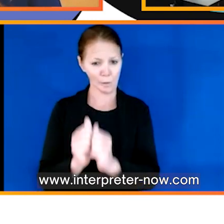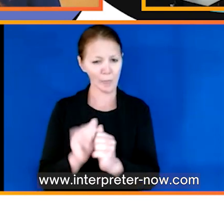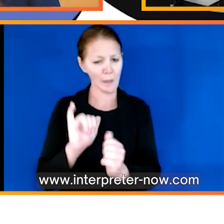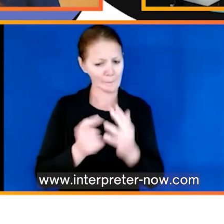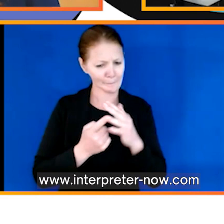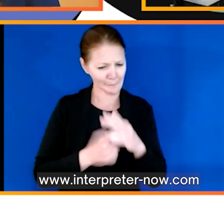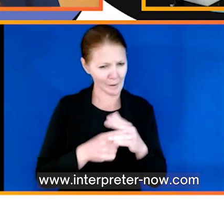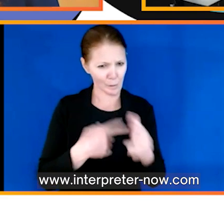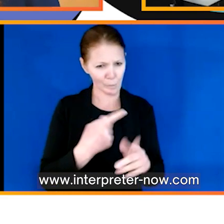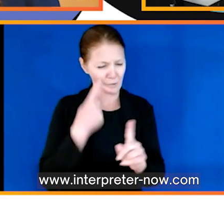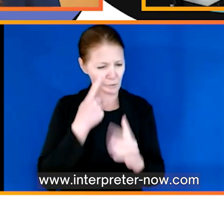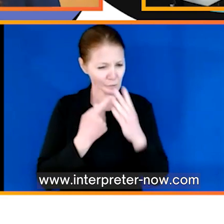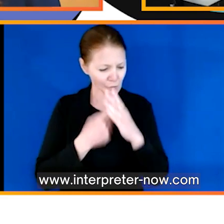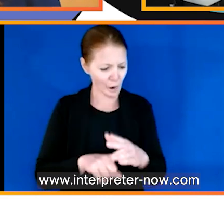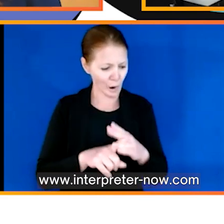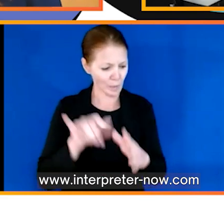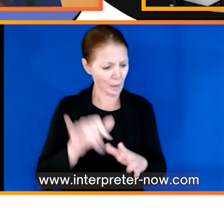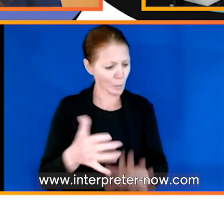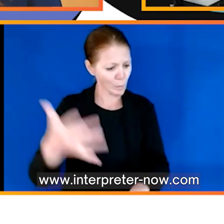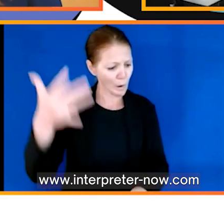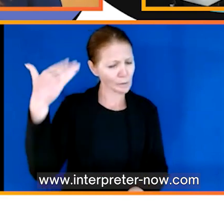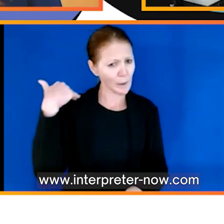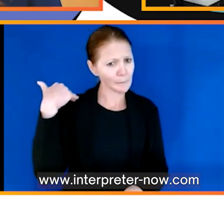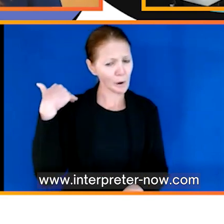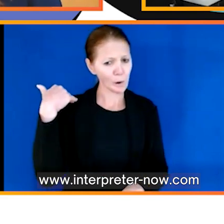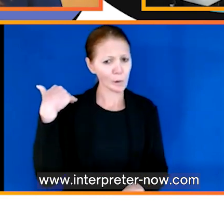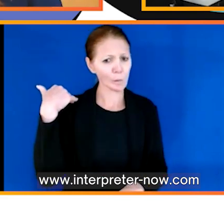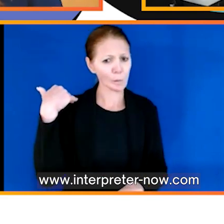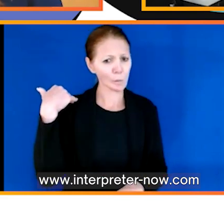people do have different ideas about where they want the culture to go.